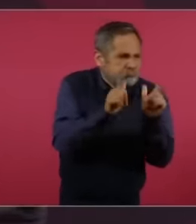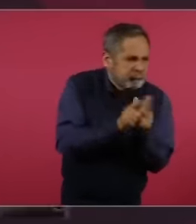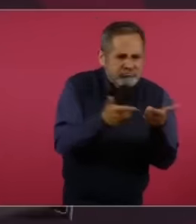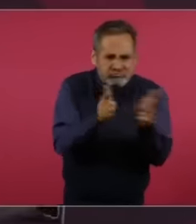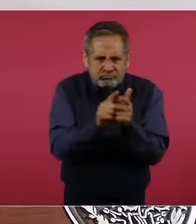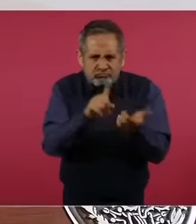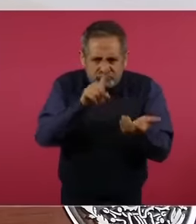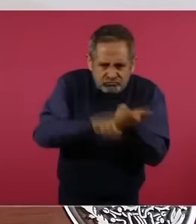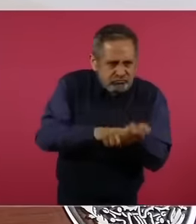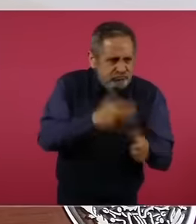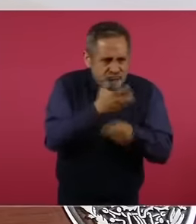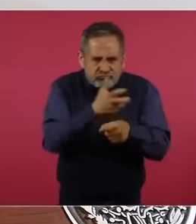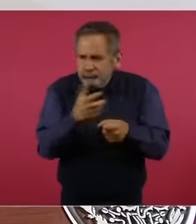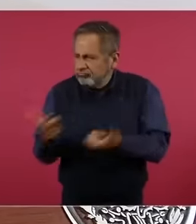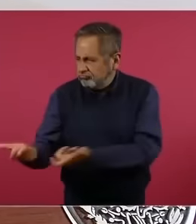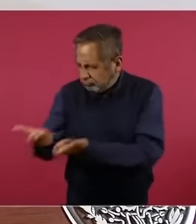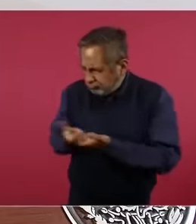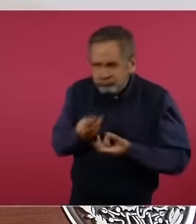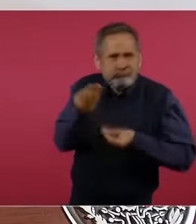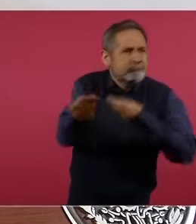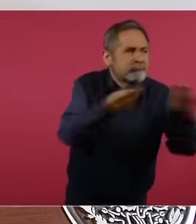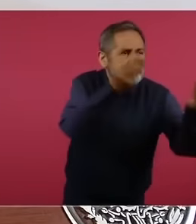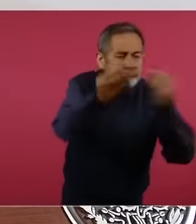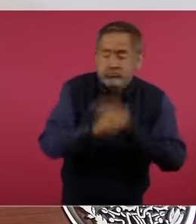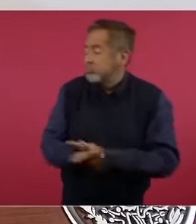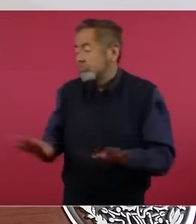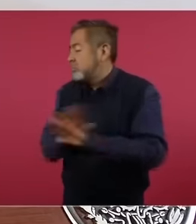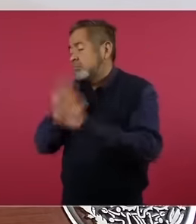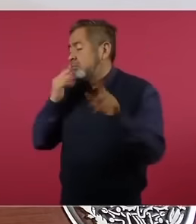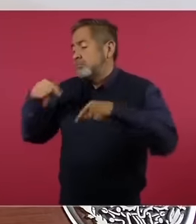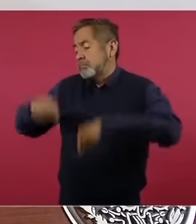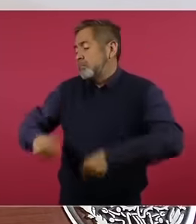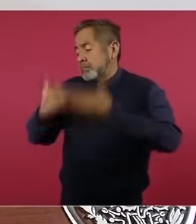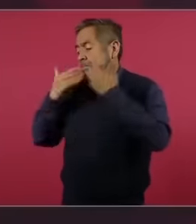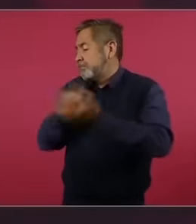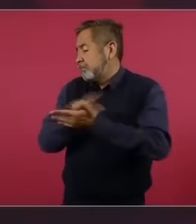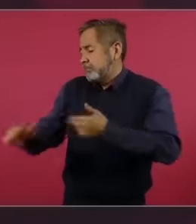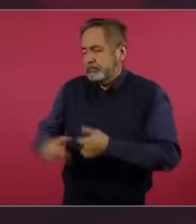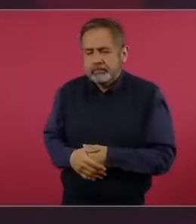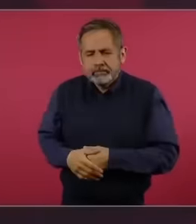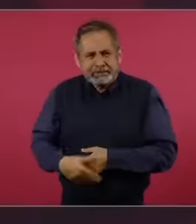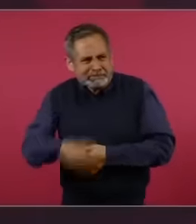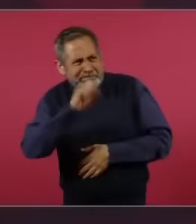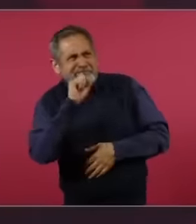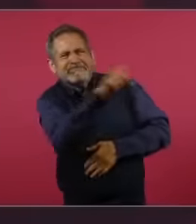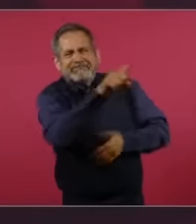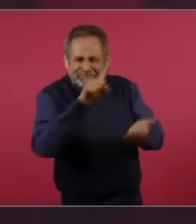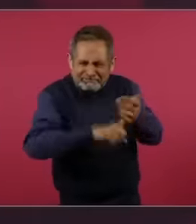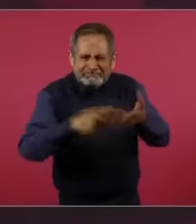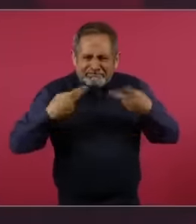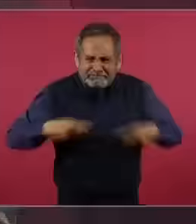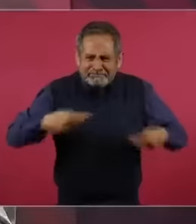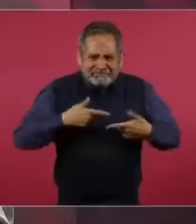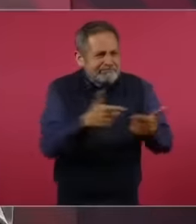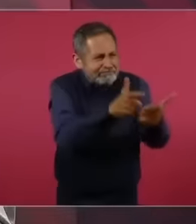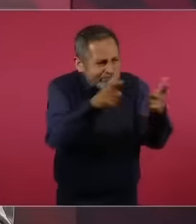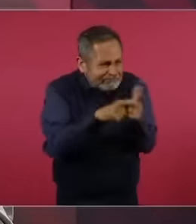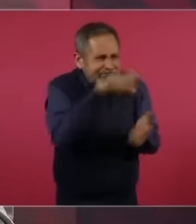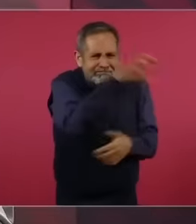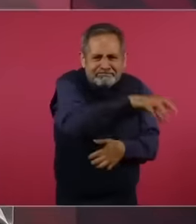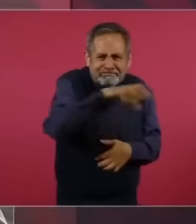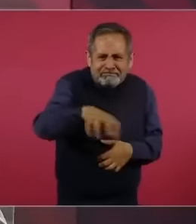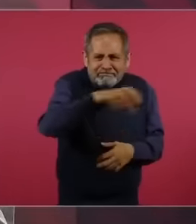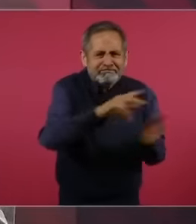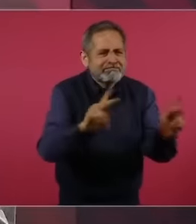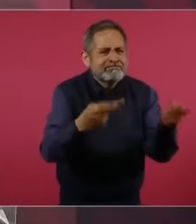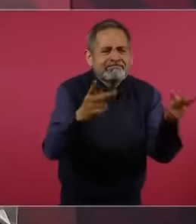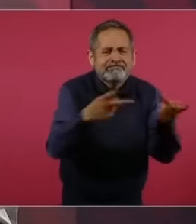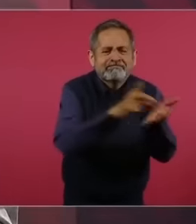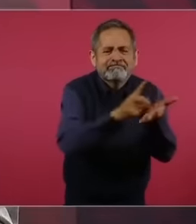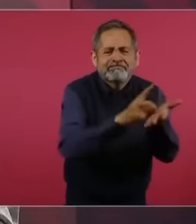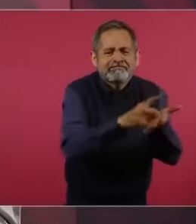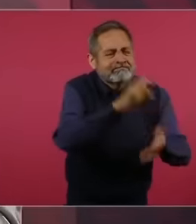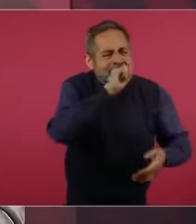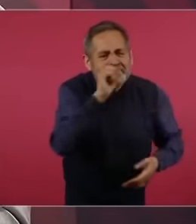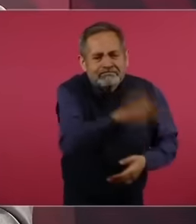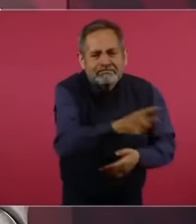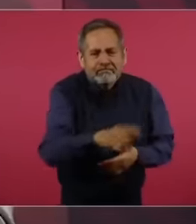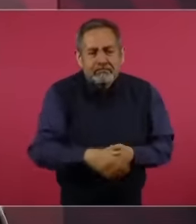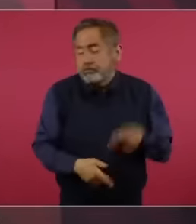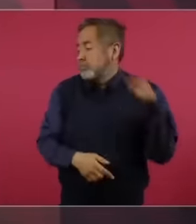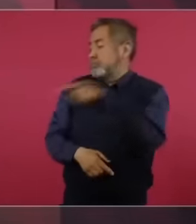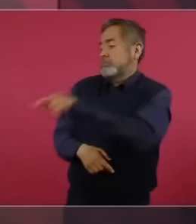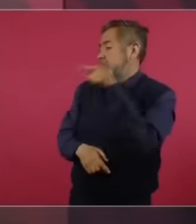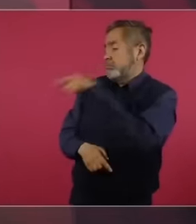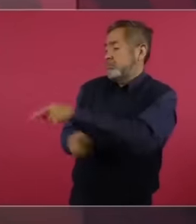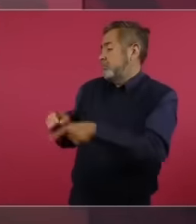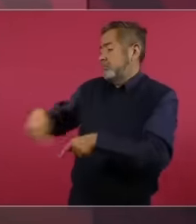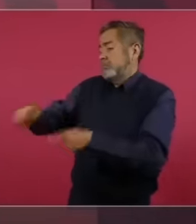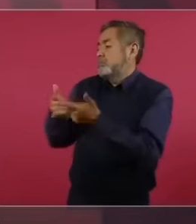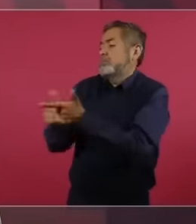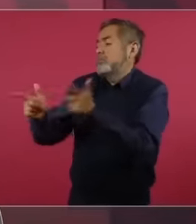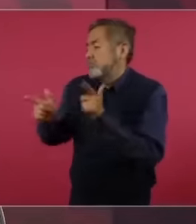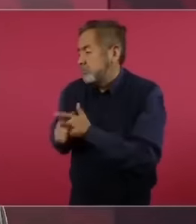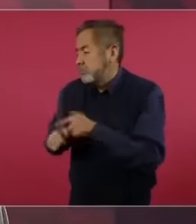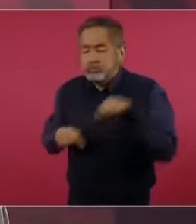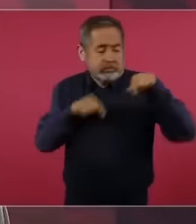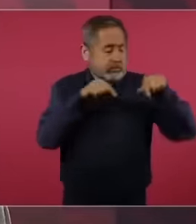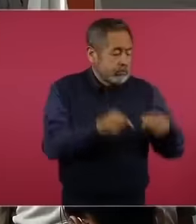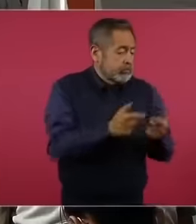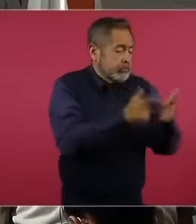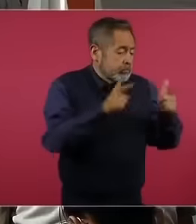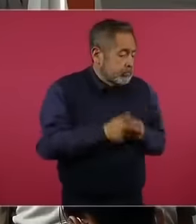that, there are no cartels there, that's why I say They are half thinking that the drug traffickers are in